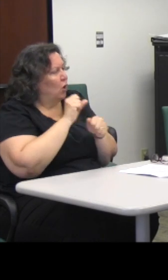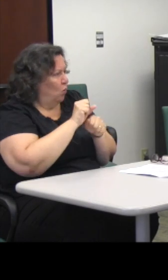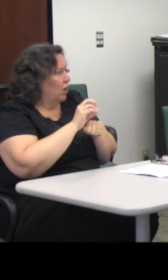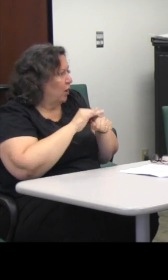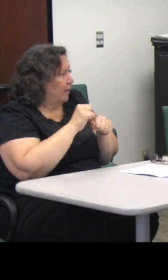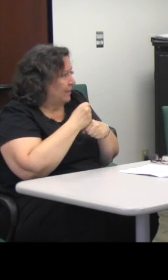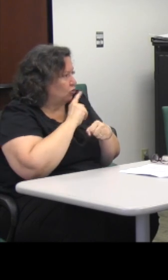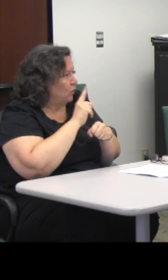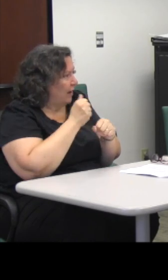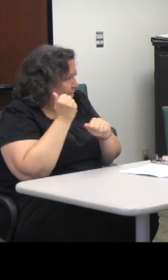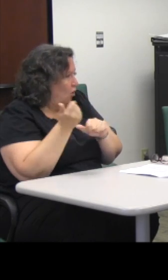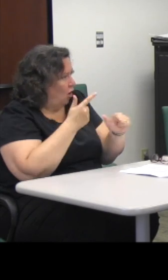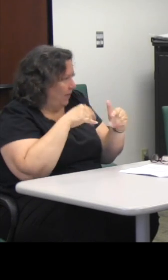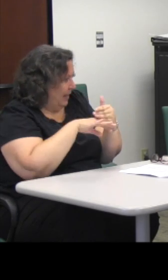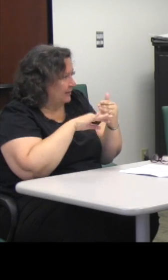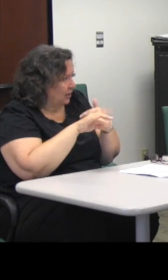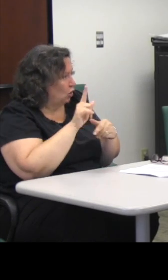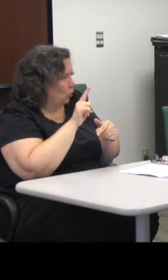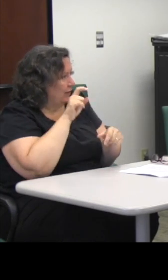all the access that Luke needs.